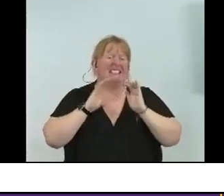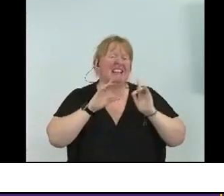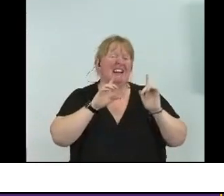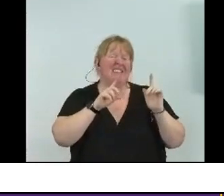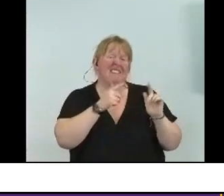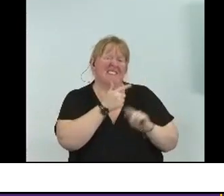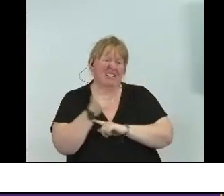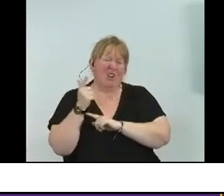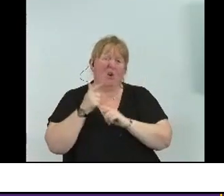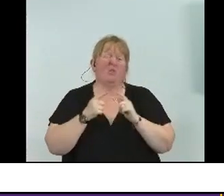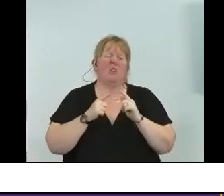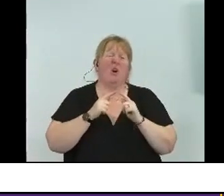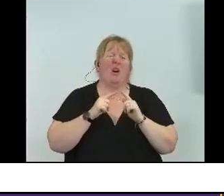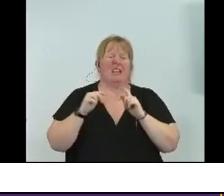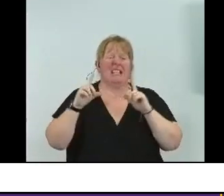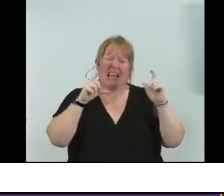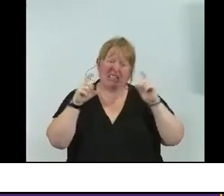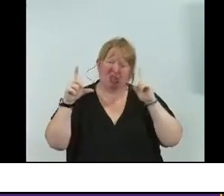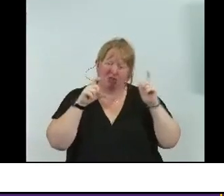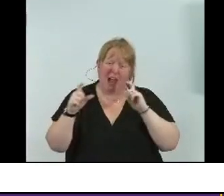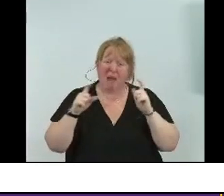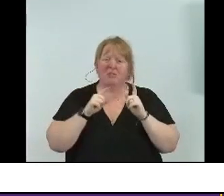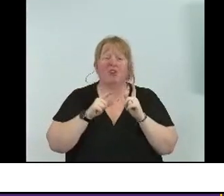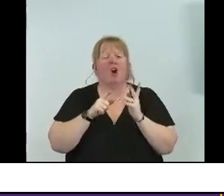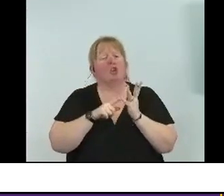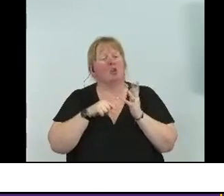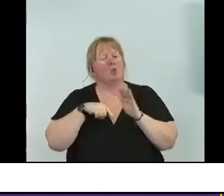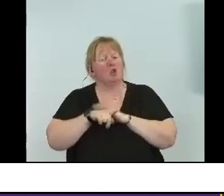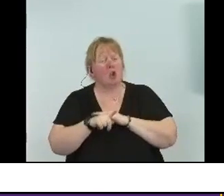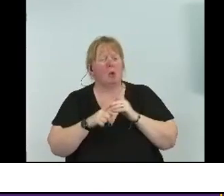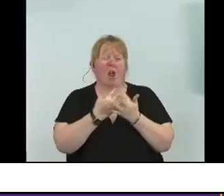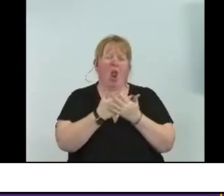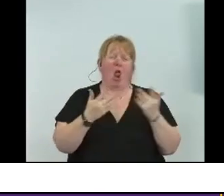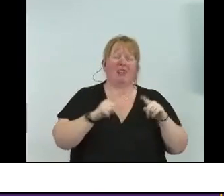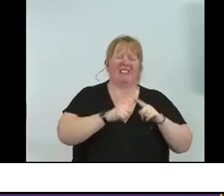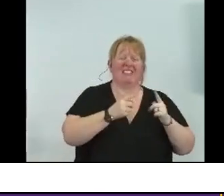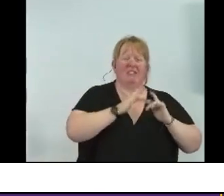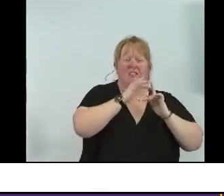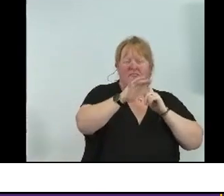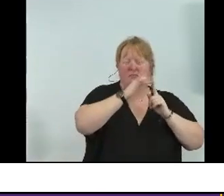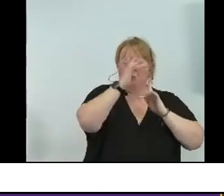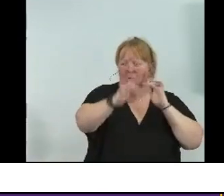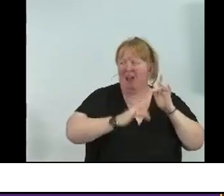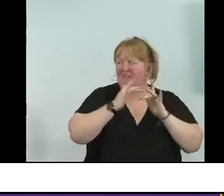It's out there on YouTube. You can access it through multiple platforms. We can direct you to it.